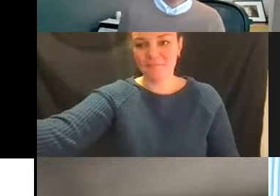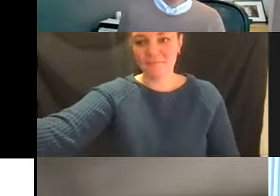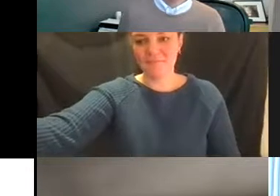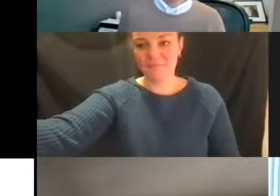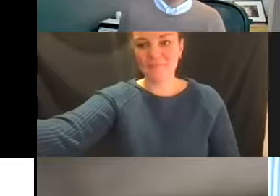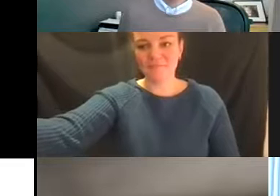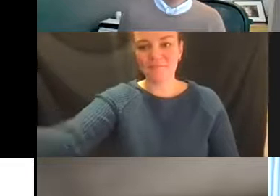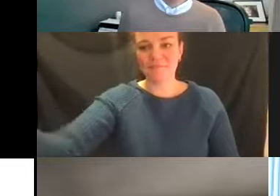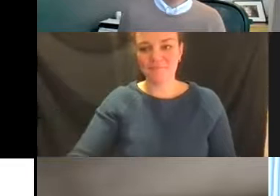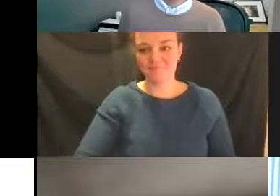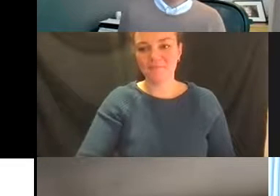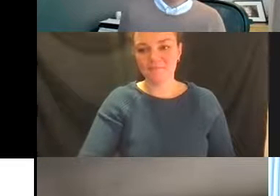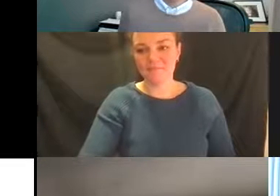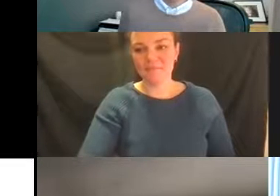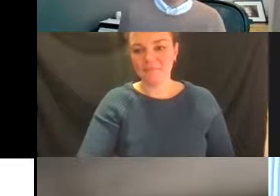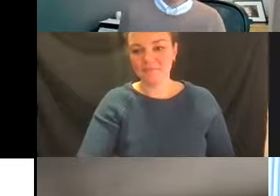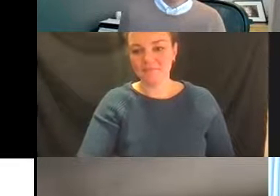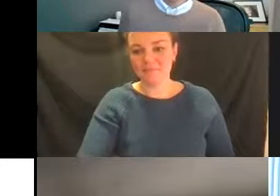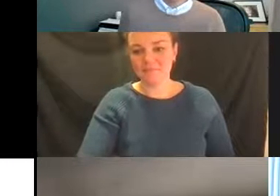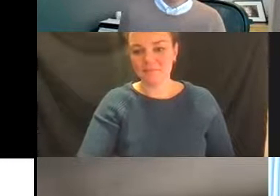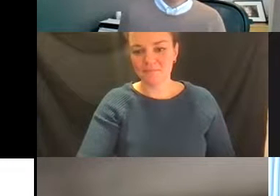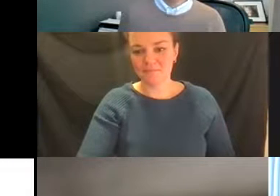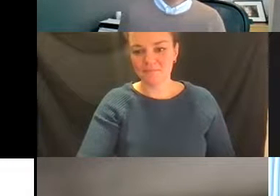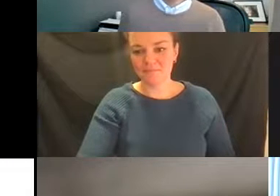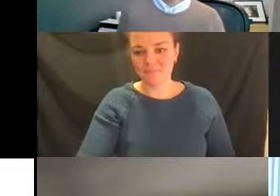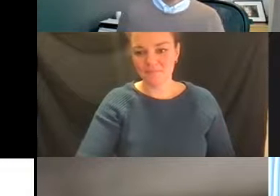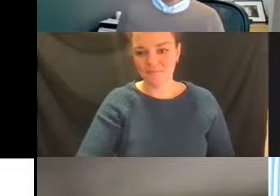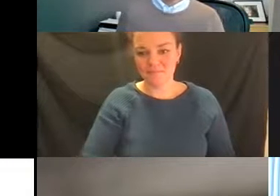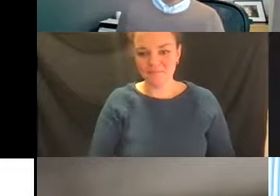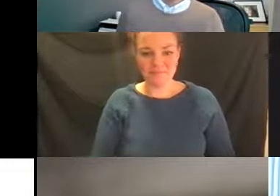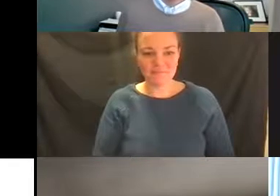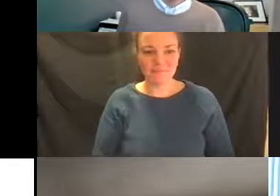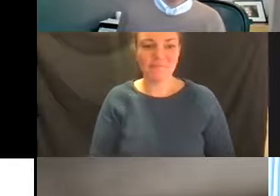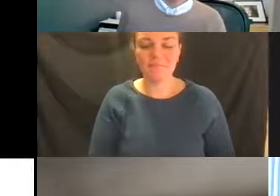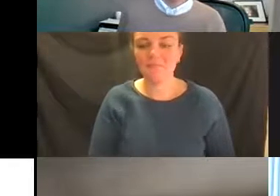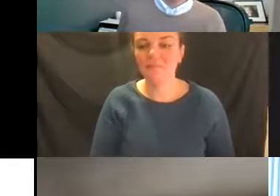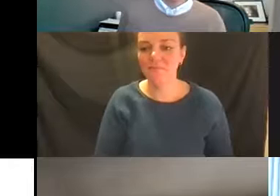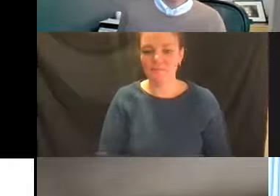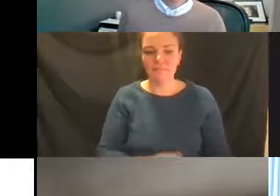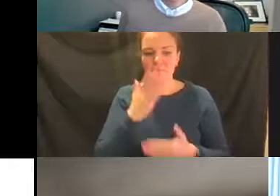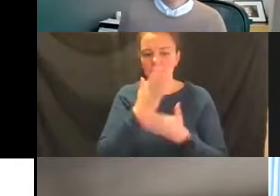of the risk factors and I think we talk about down syndrome because probably we have the most